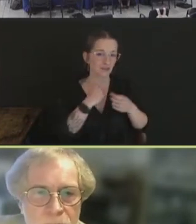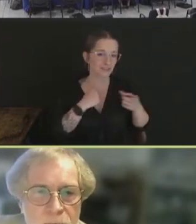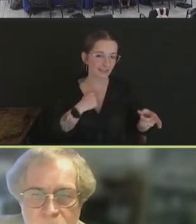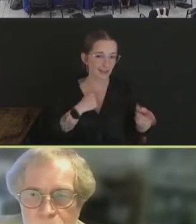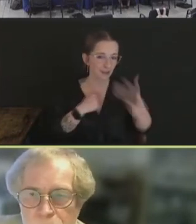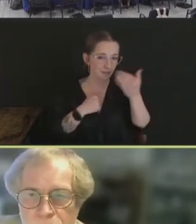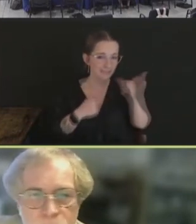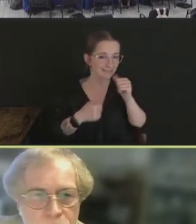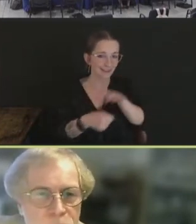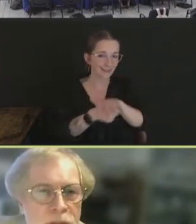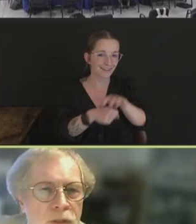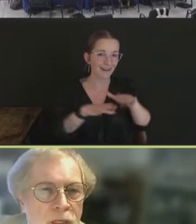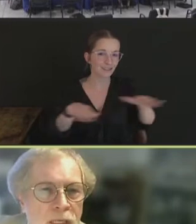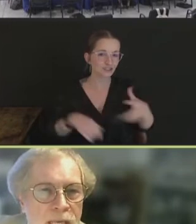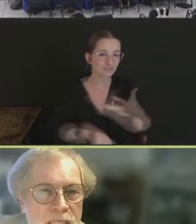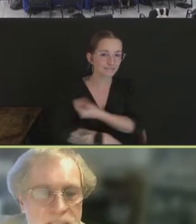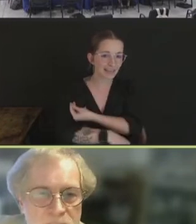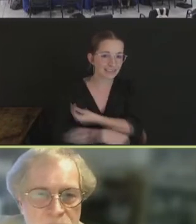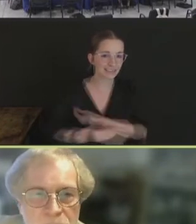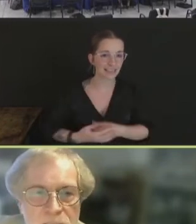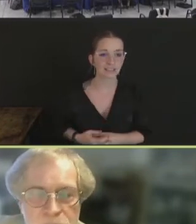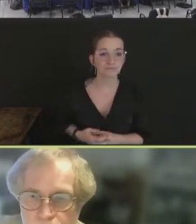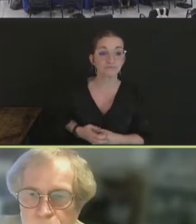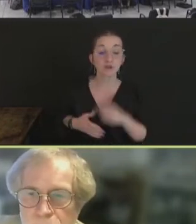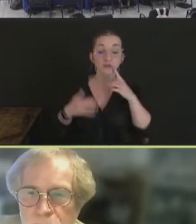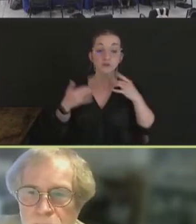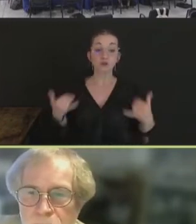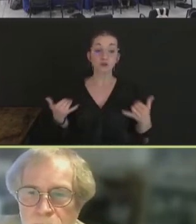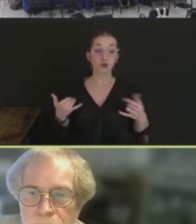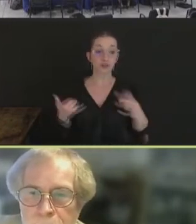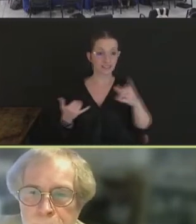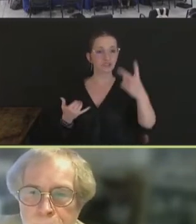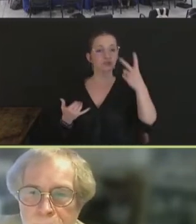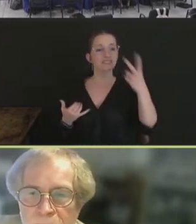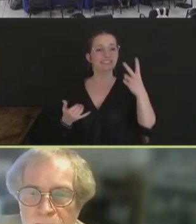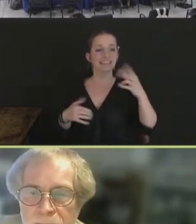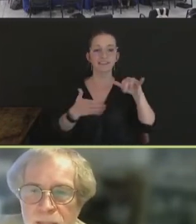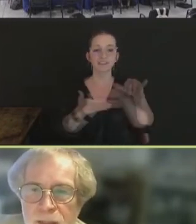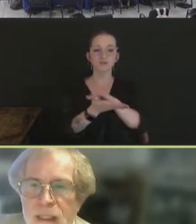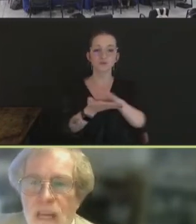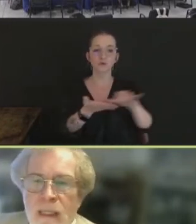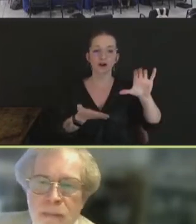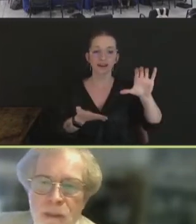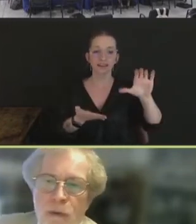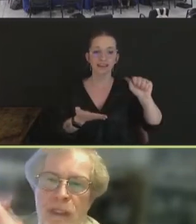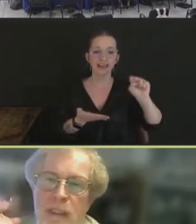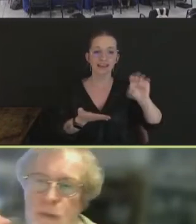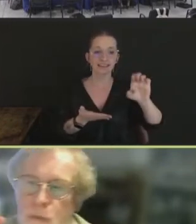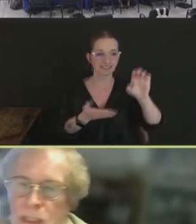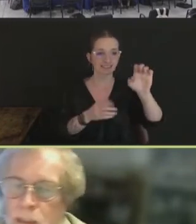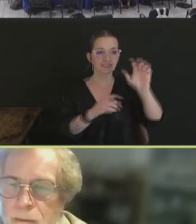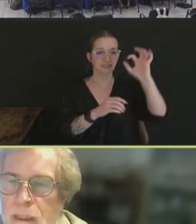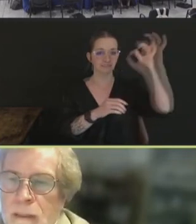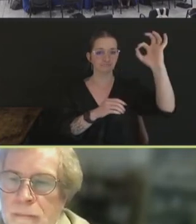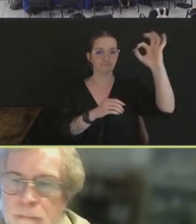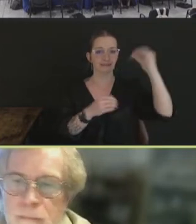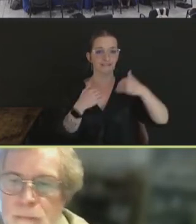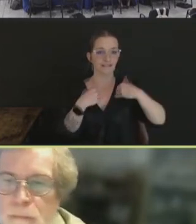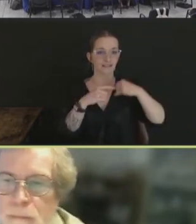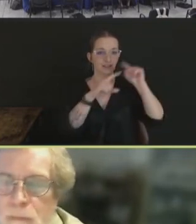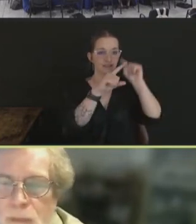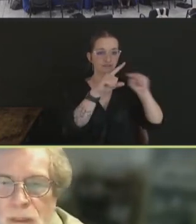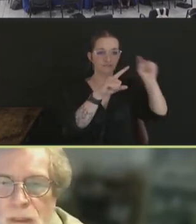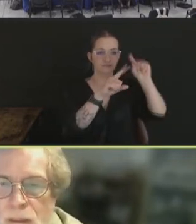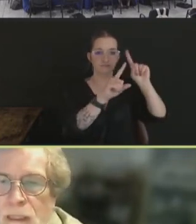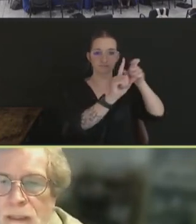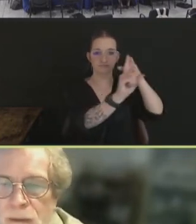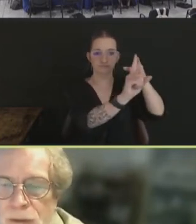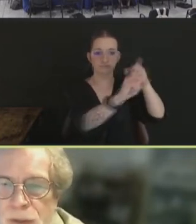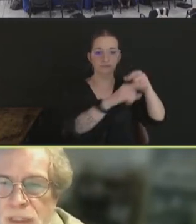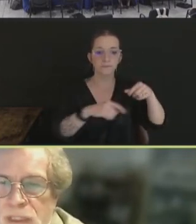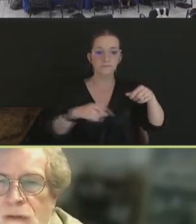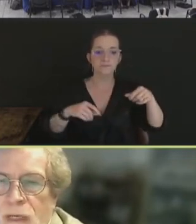You'll note the New York case circled, and let me orient you, and I'll show this in greater